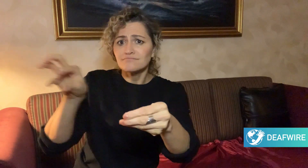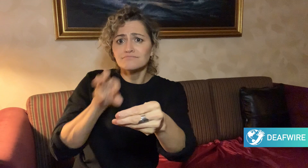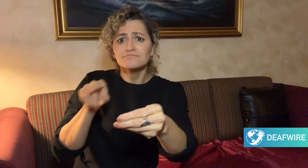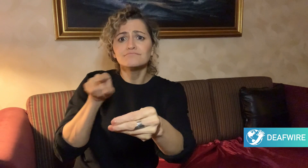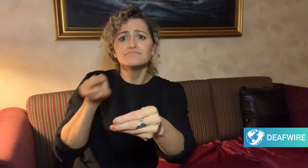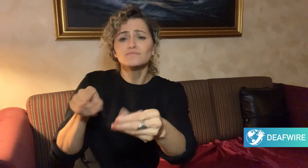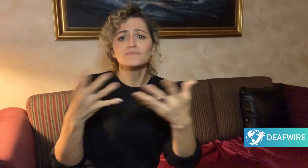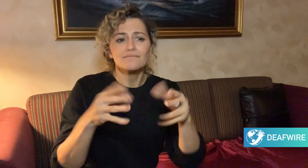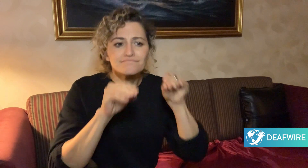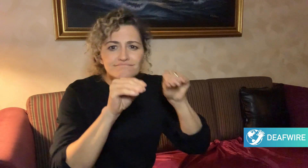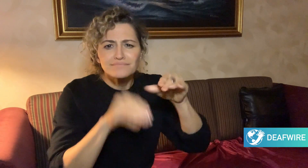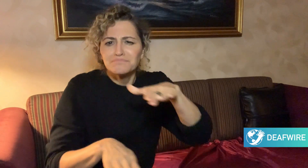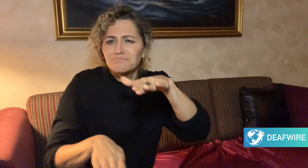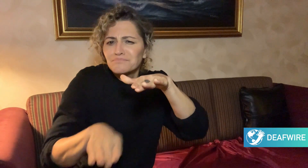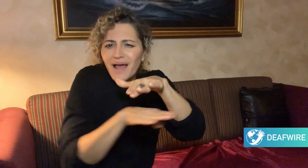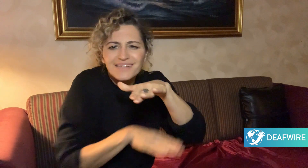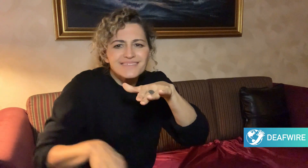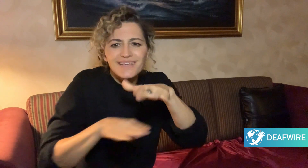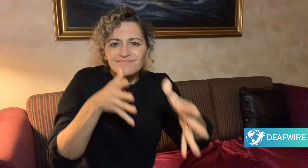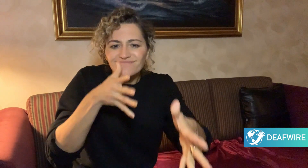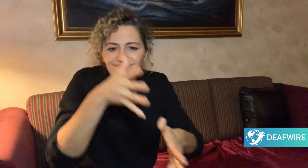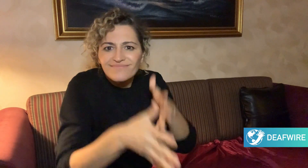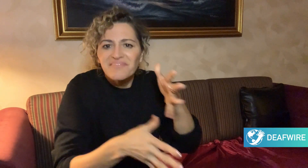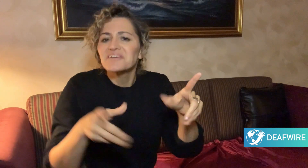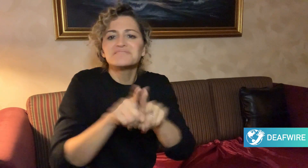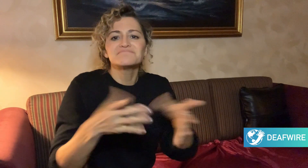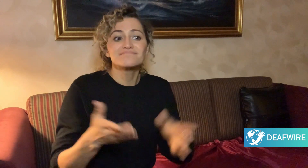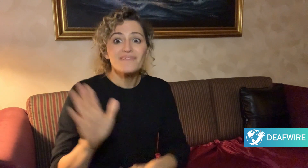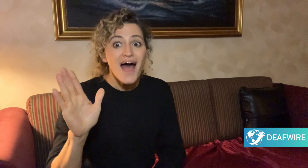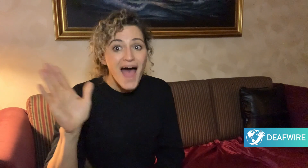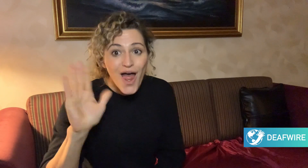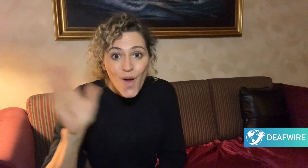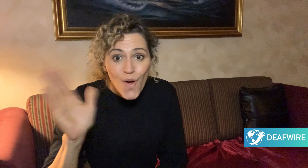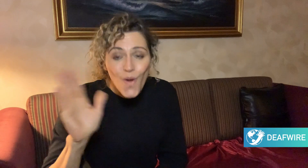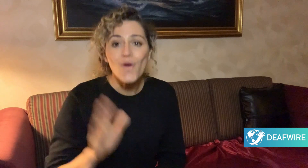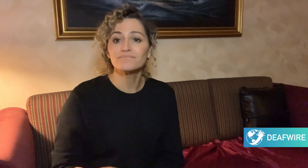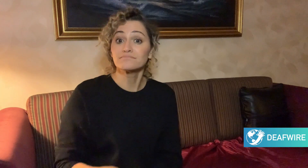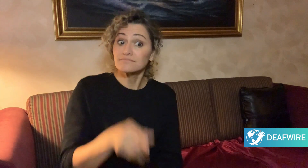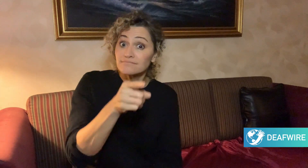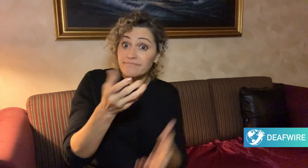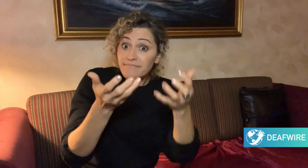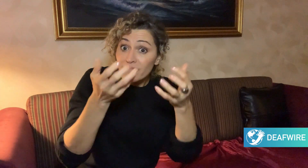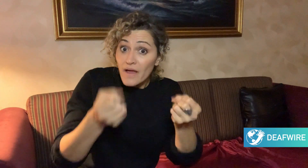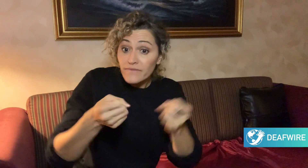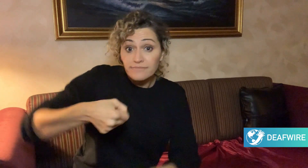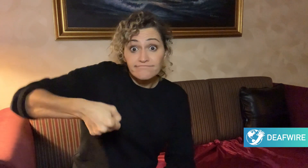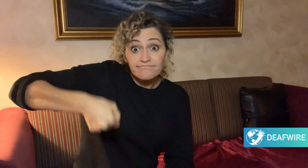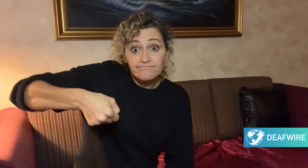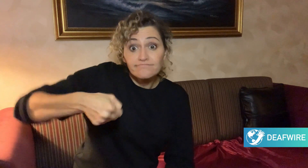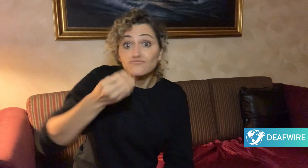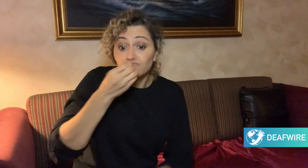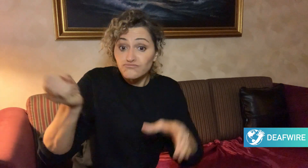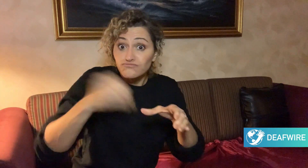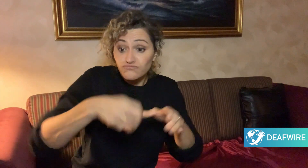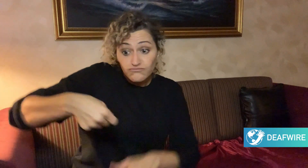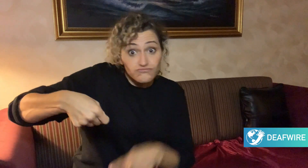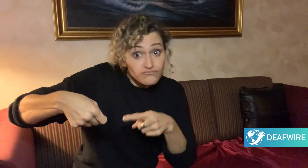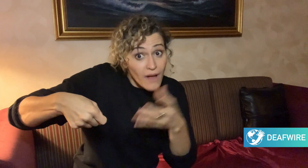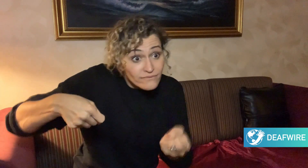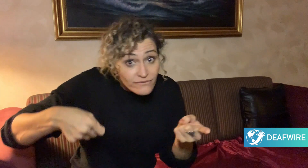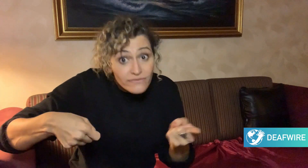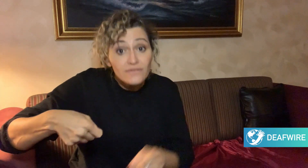signs such as “Hello”, “Do you have a shopping bag?”,